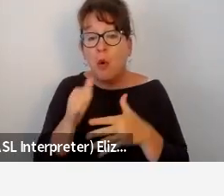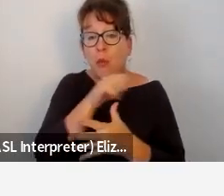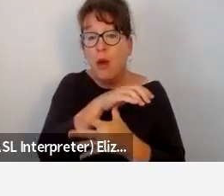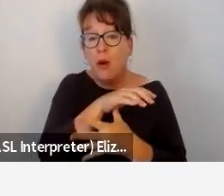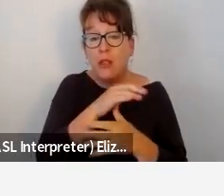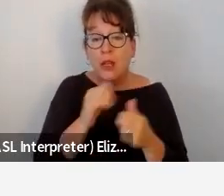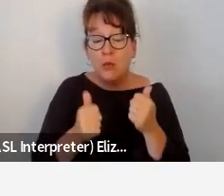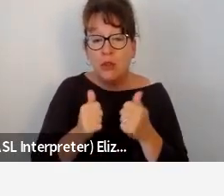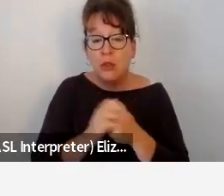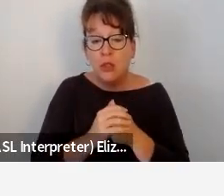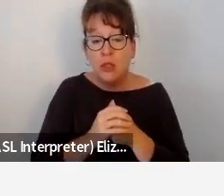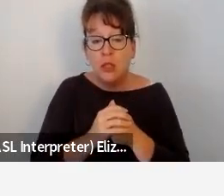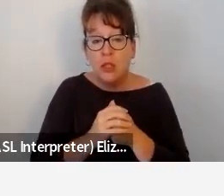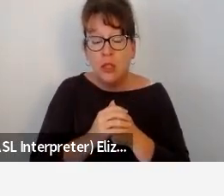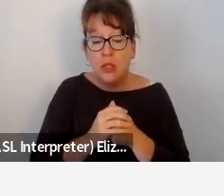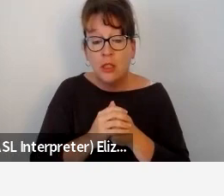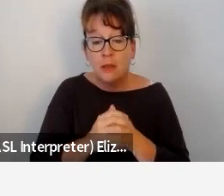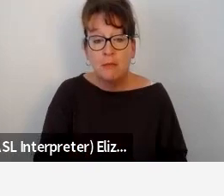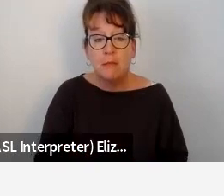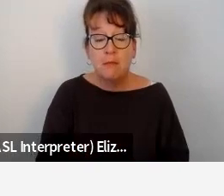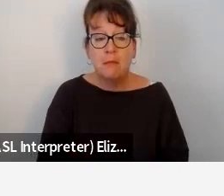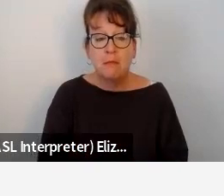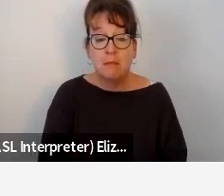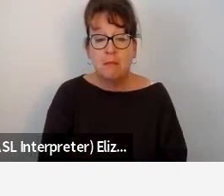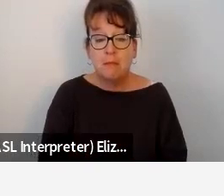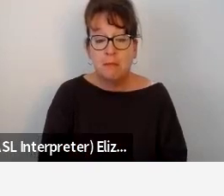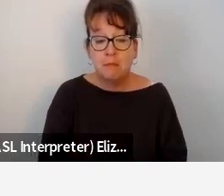or have a primary purpose of serving one or more ports.